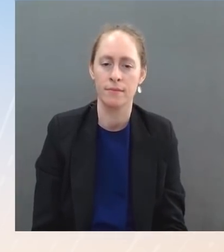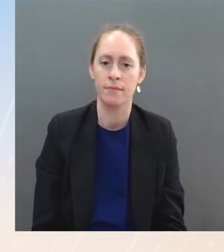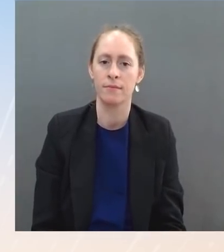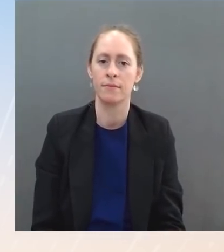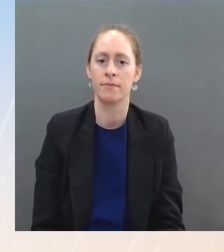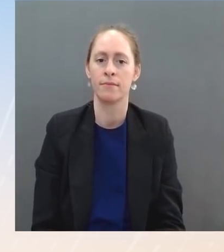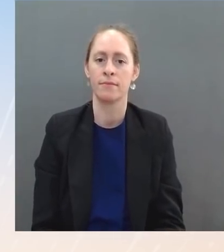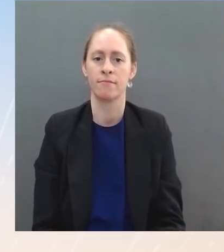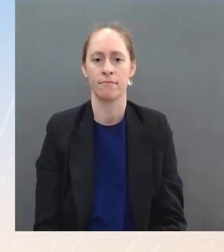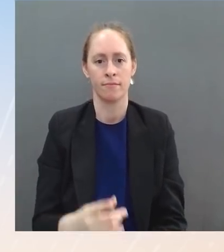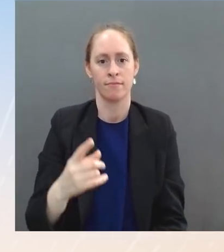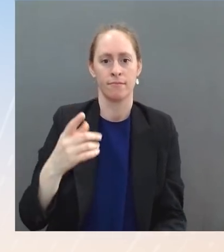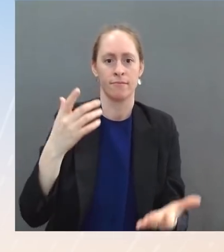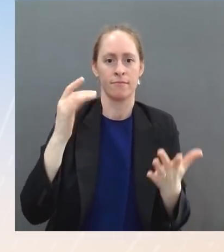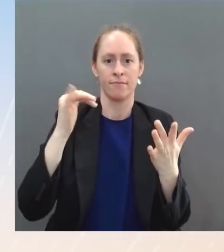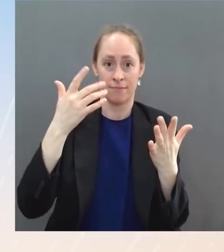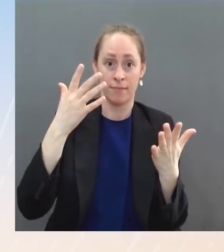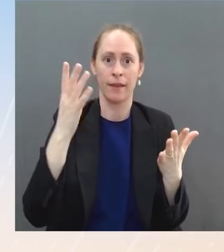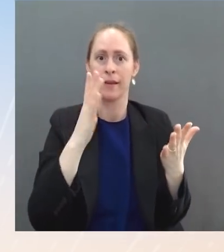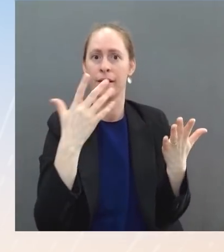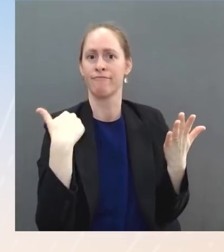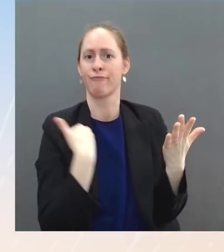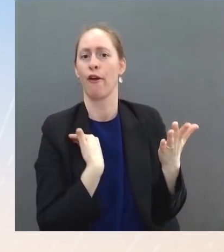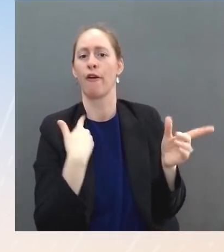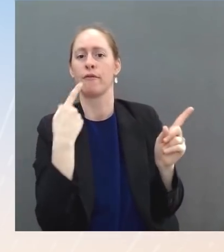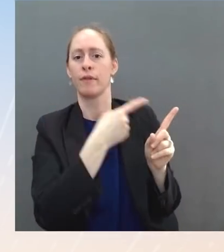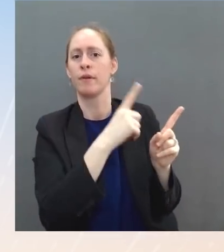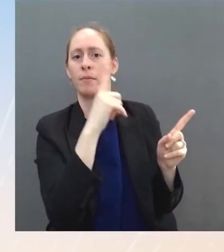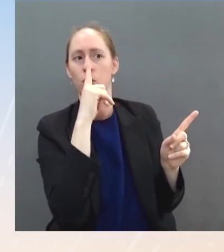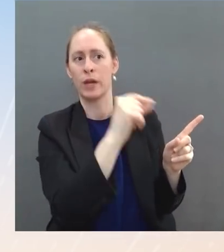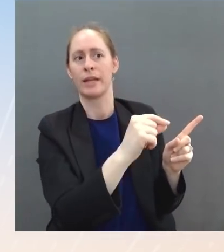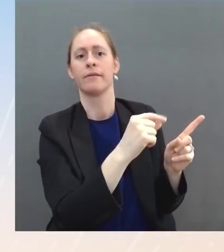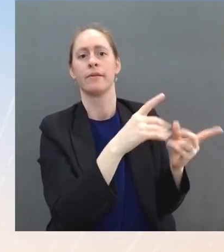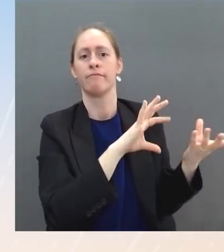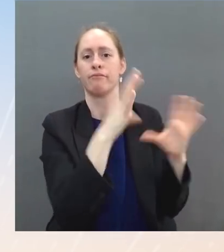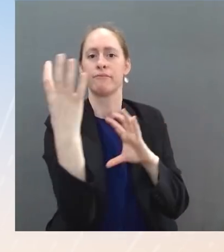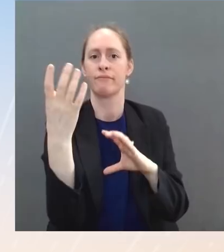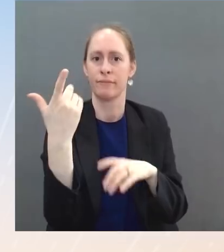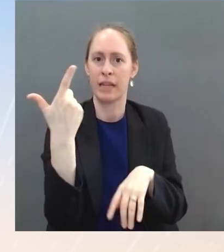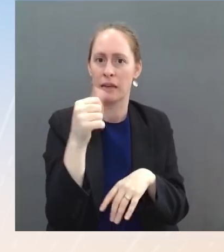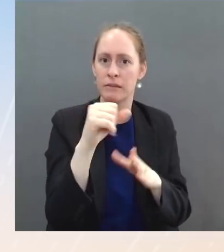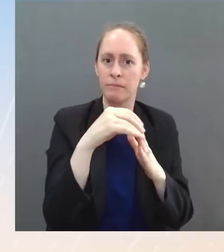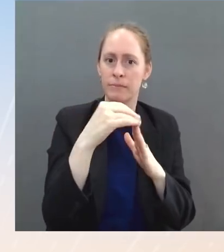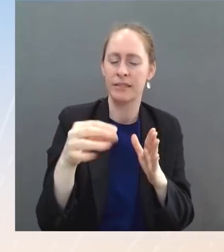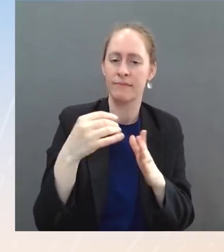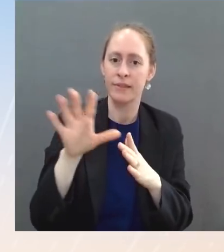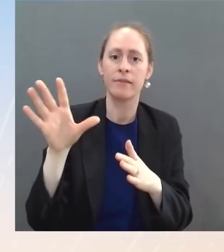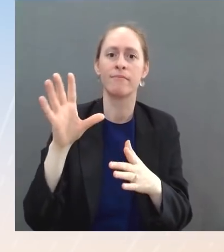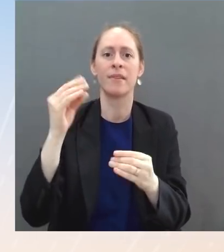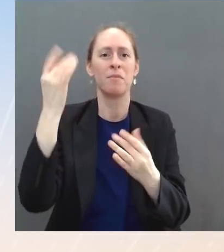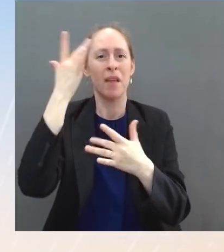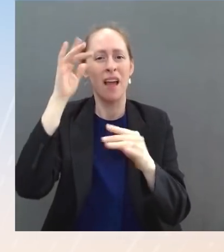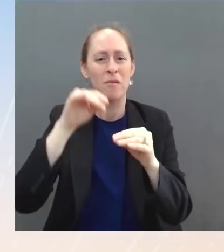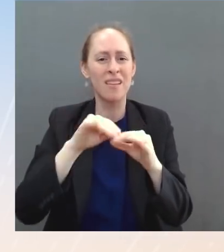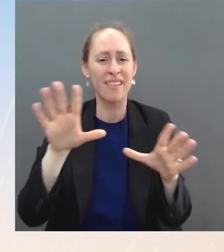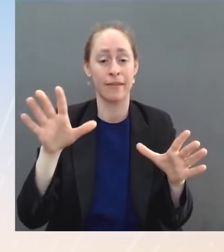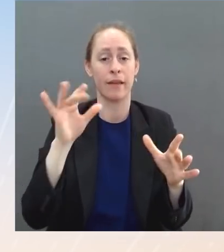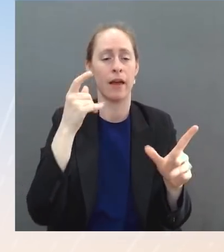but others are related to impacts of COVID-19 and impacts on the supply chain. So, what our focus is and his focus continues to be: